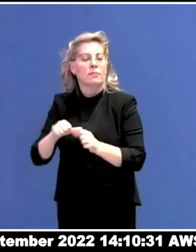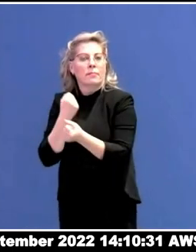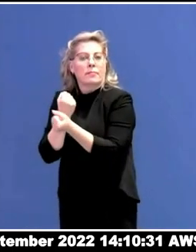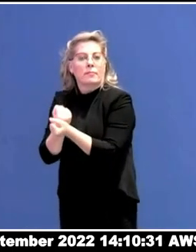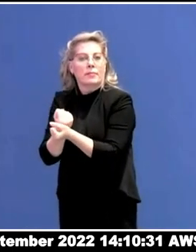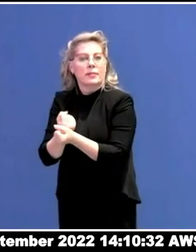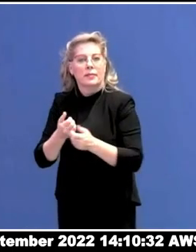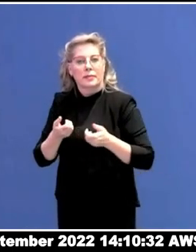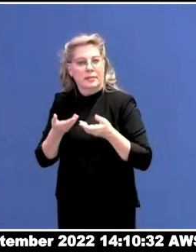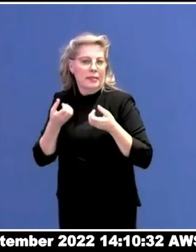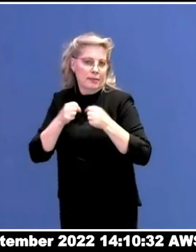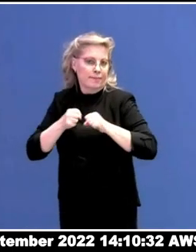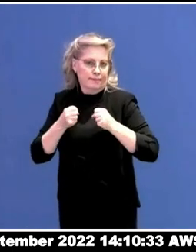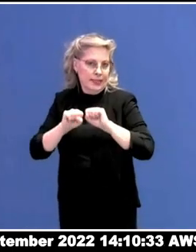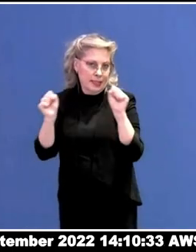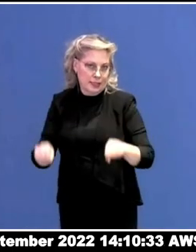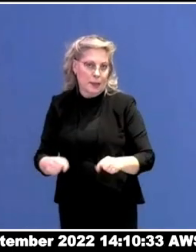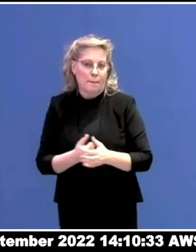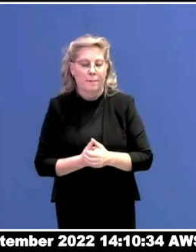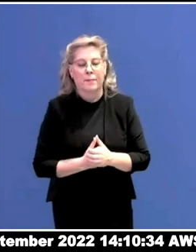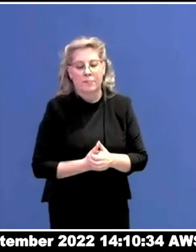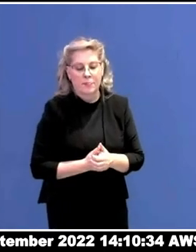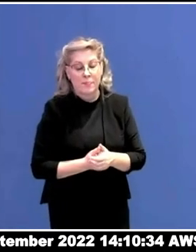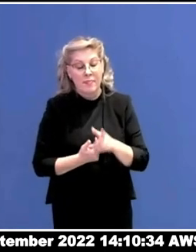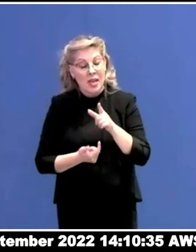and education is really important; however, it's like police.